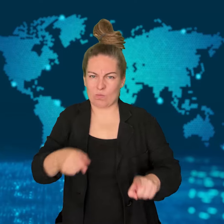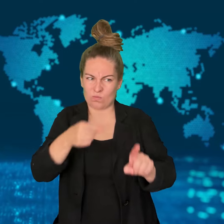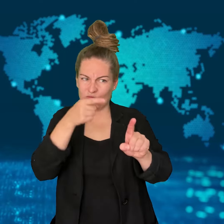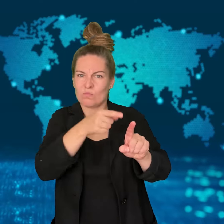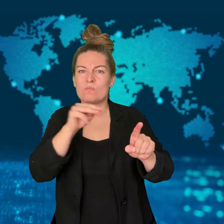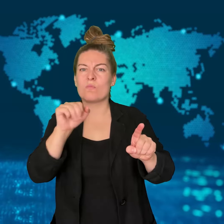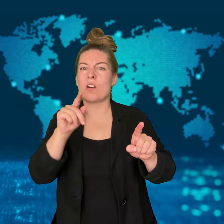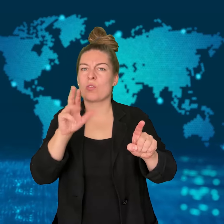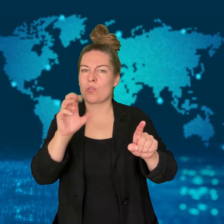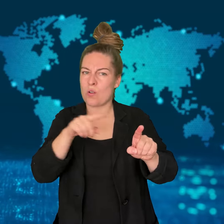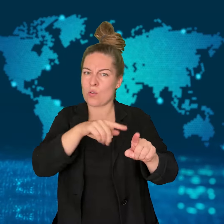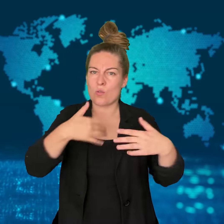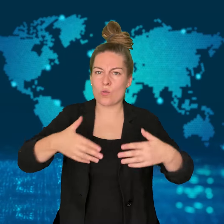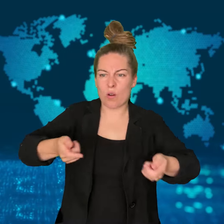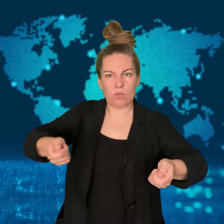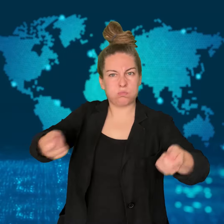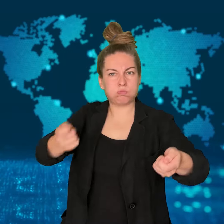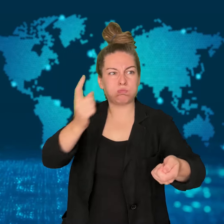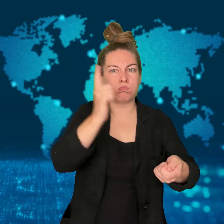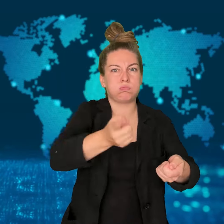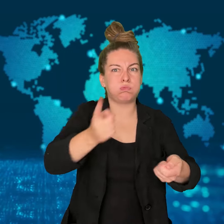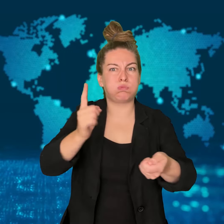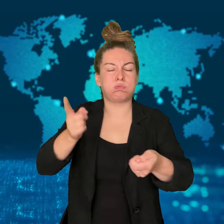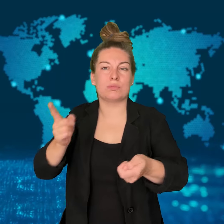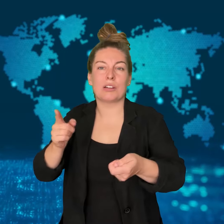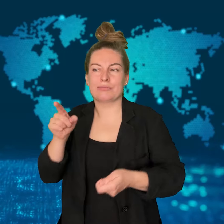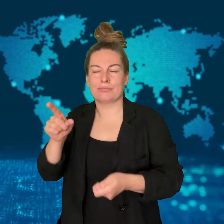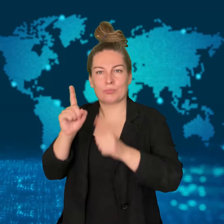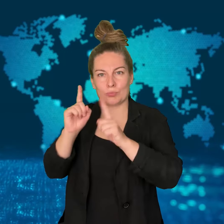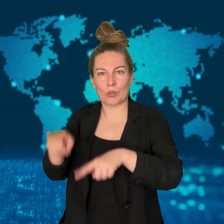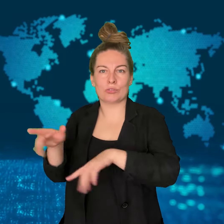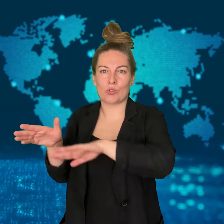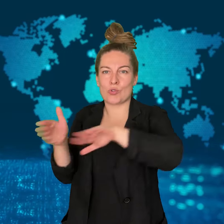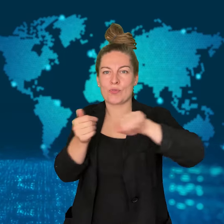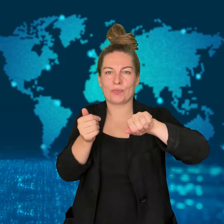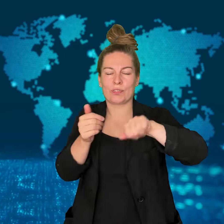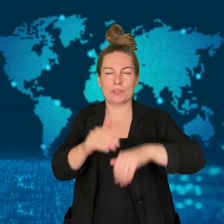Spanish minister accused Maduro of a dictatorship.